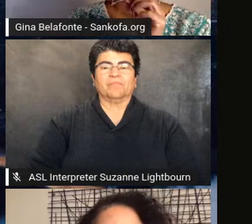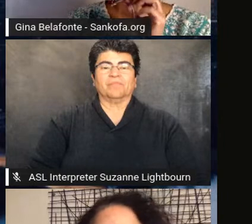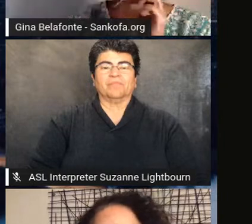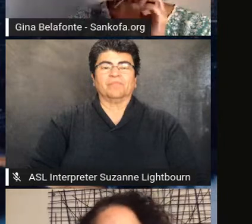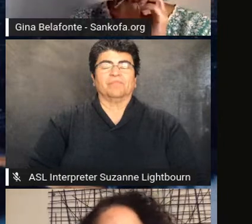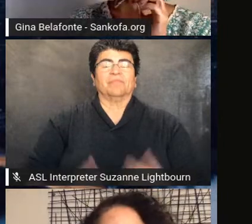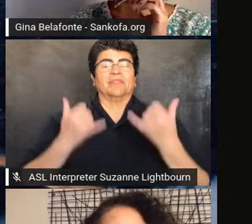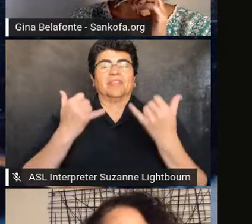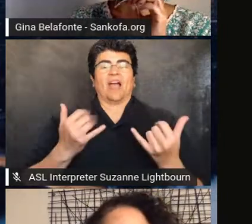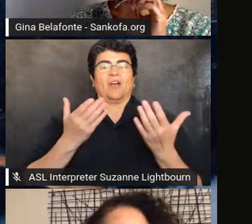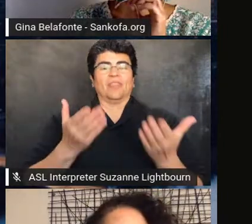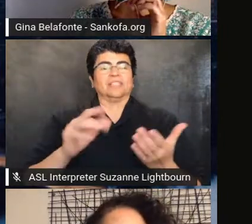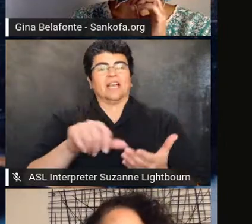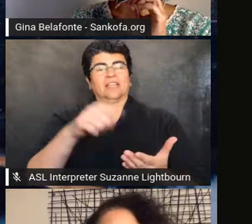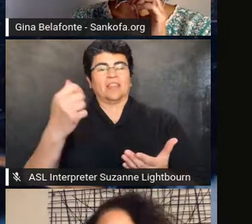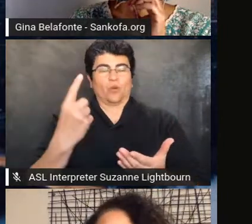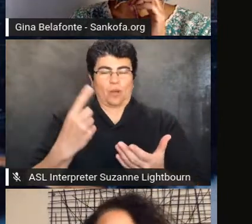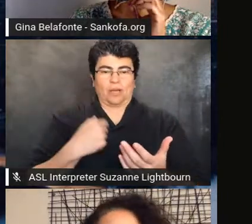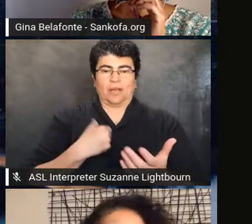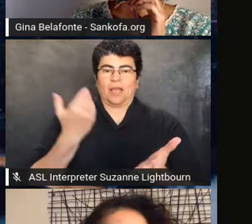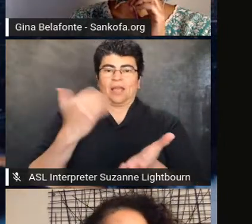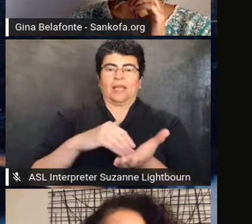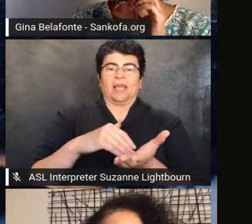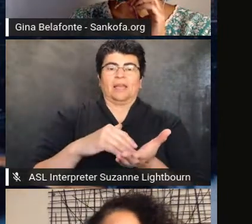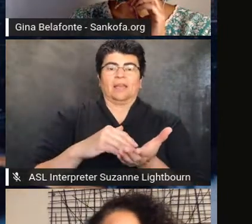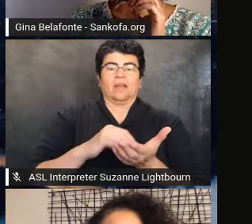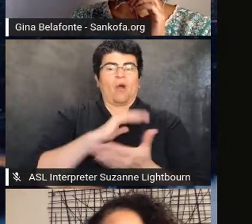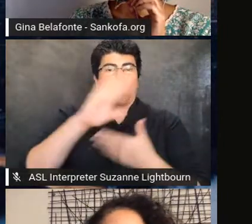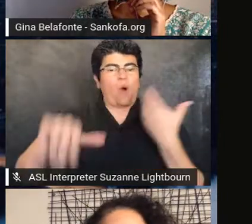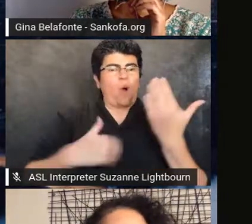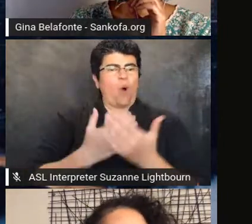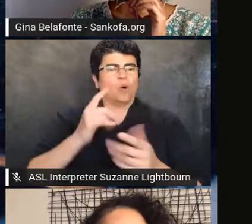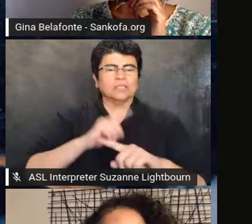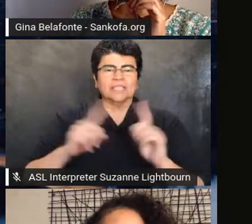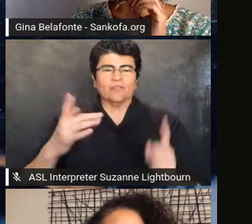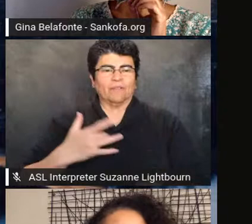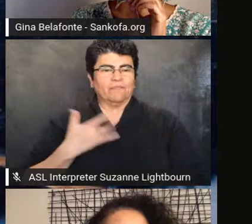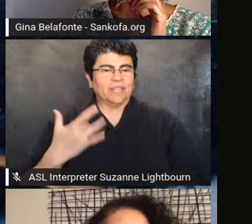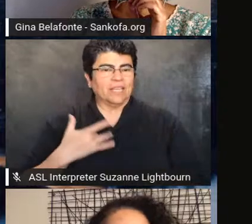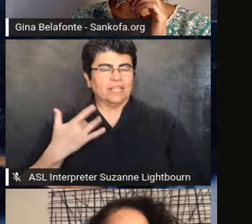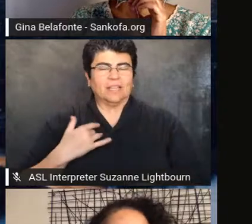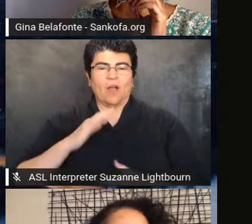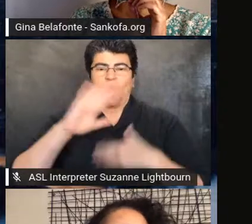This is another one, and again a whole different feel, whole different testimony,